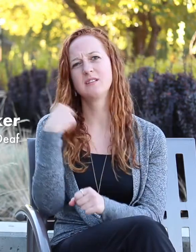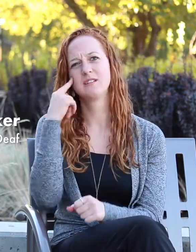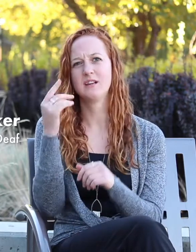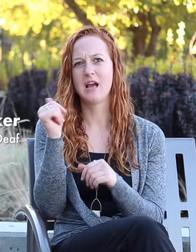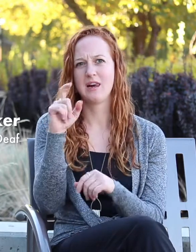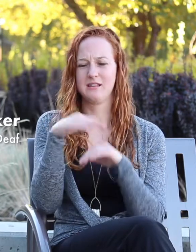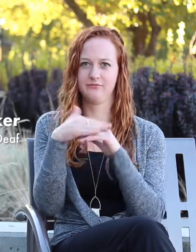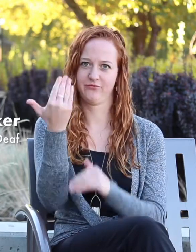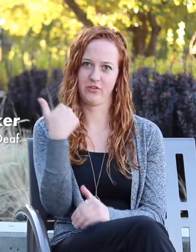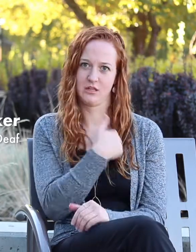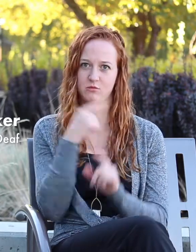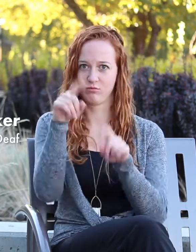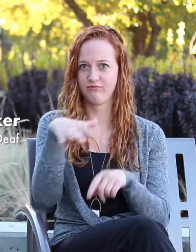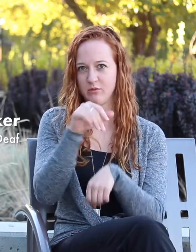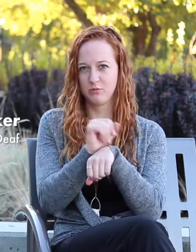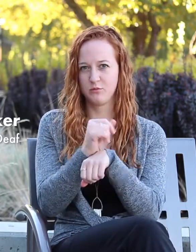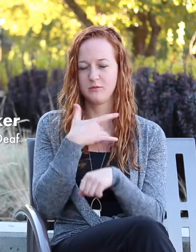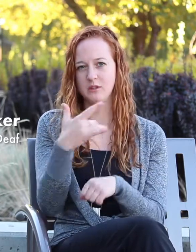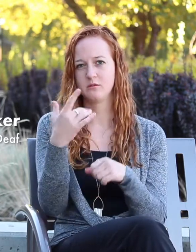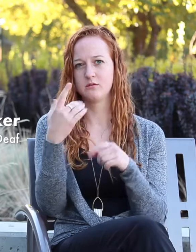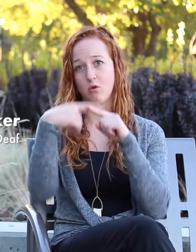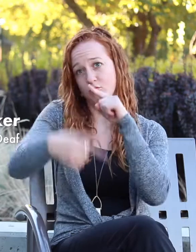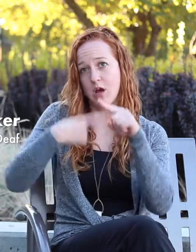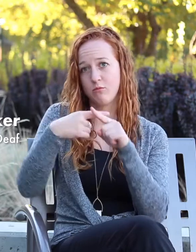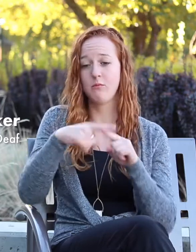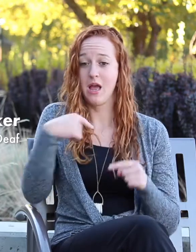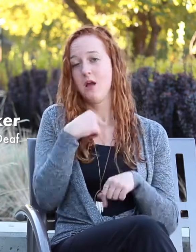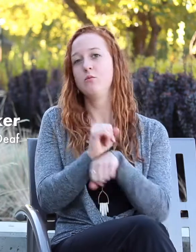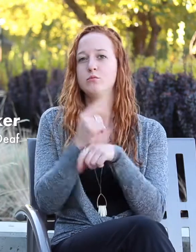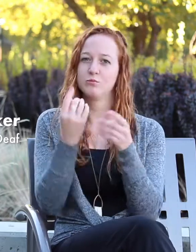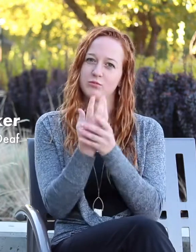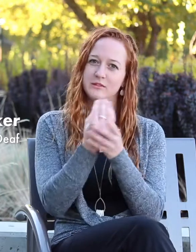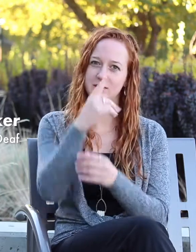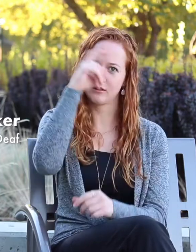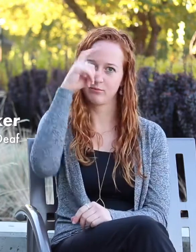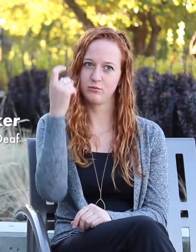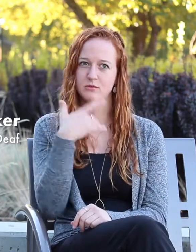there's at least 15 of us that go out to do field work year round. My fieldwork tends to happen just in